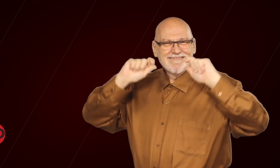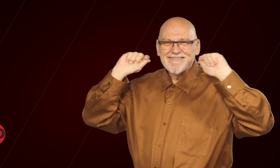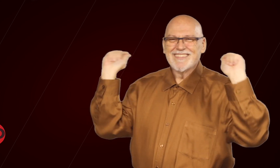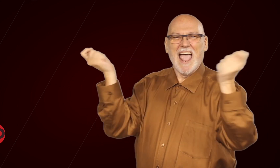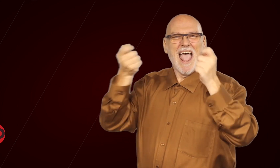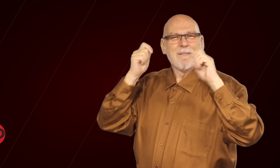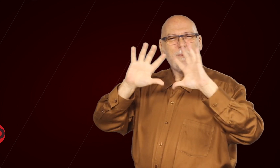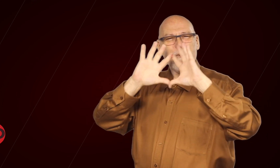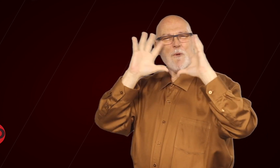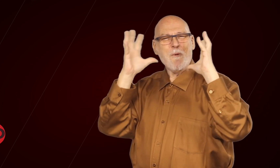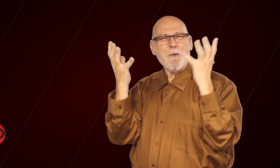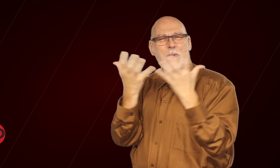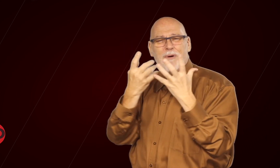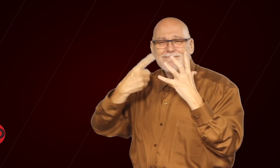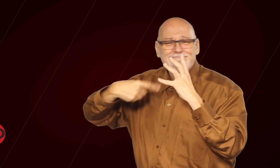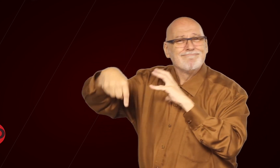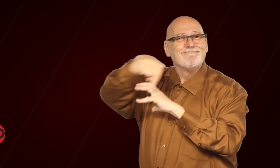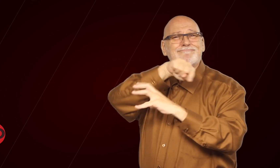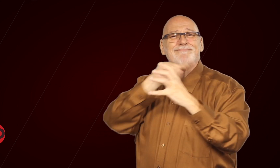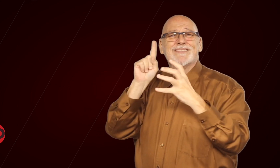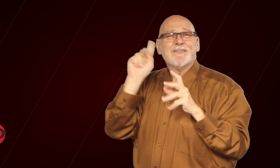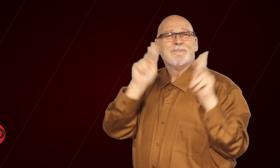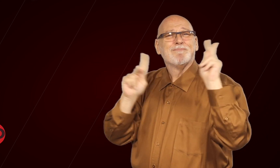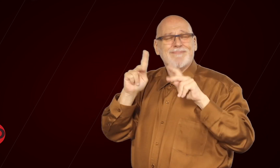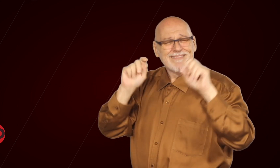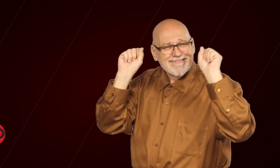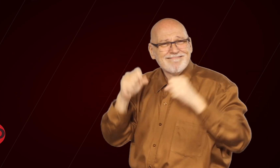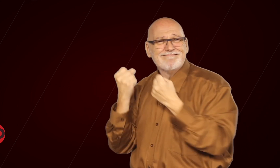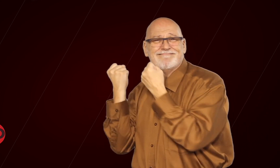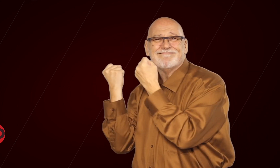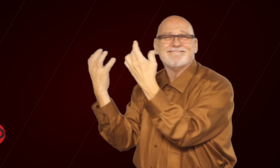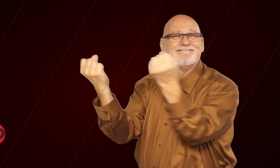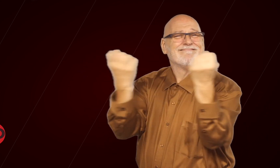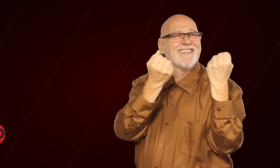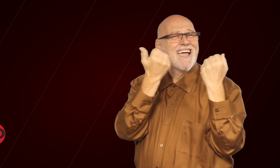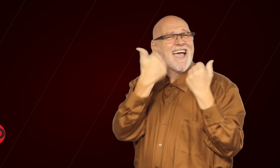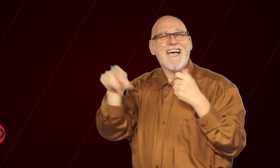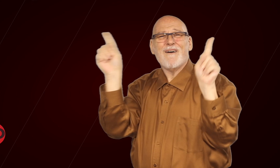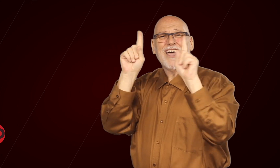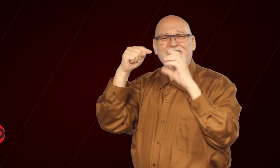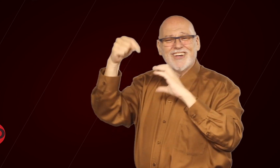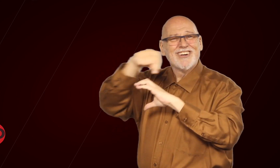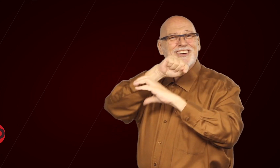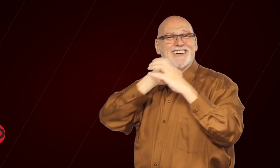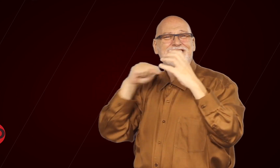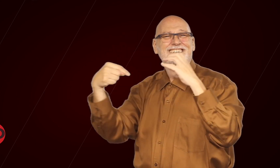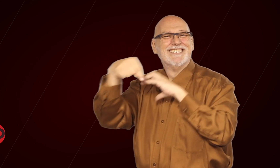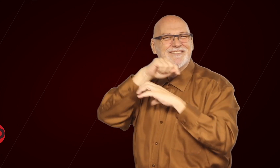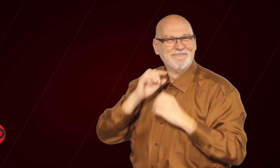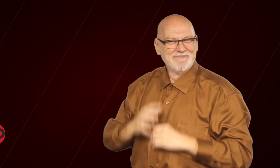“A World Where Deaf People Everywhere Can Sign Anywhere!”